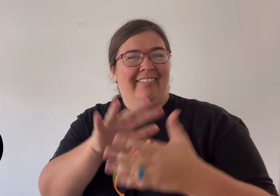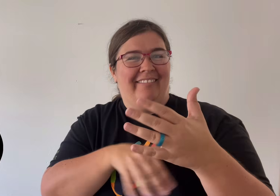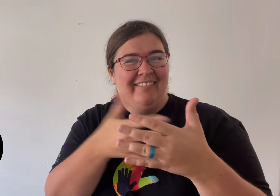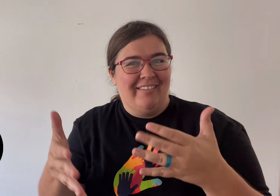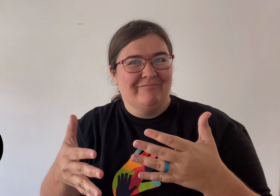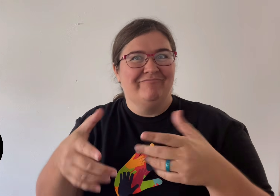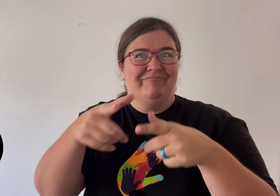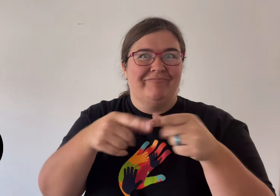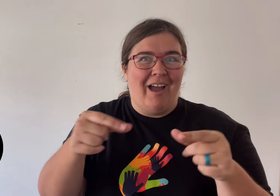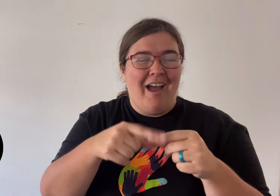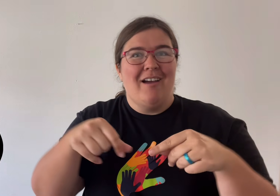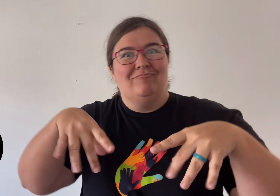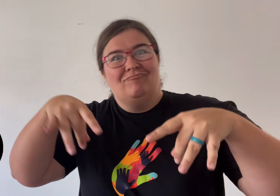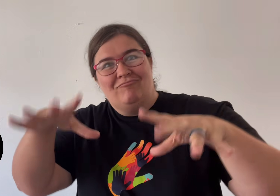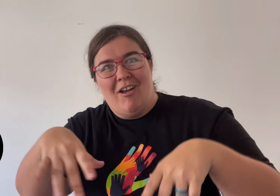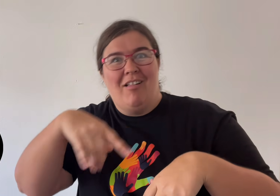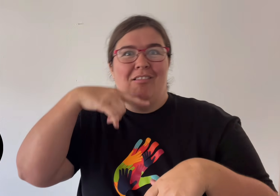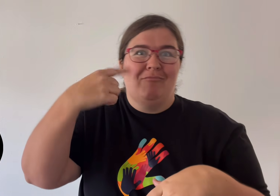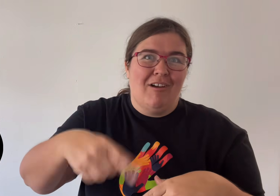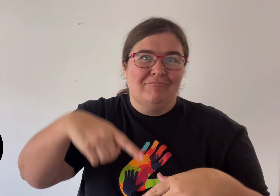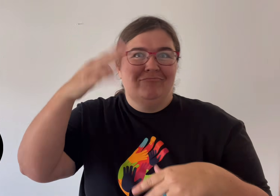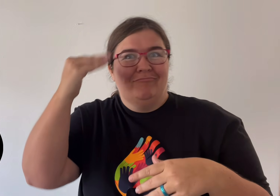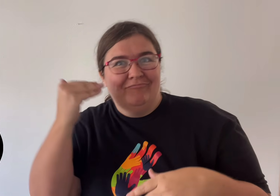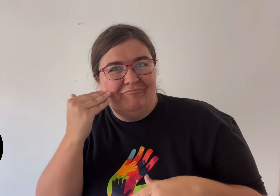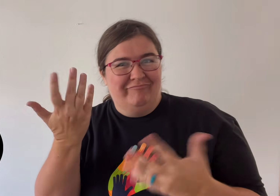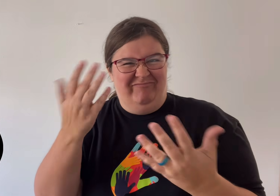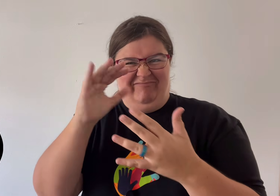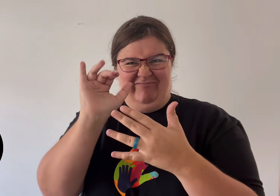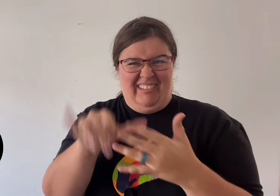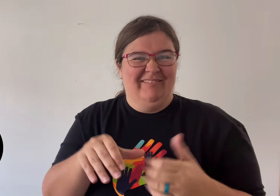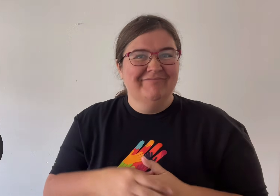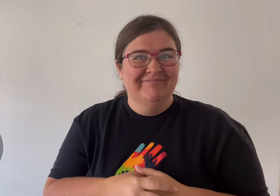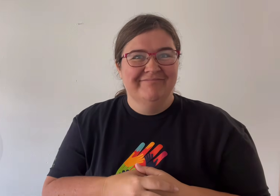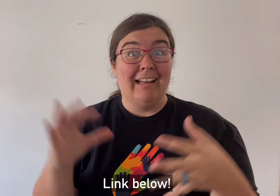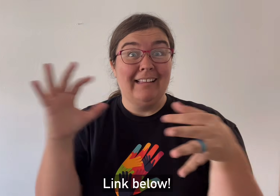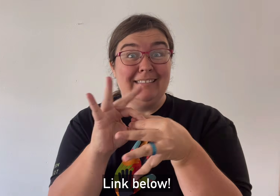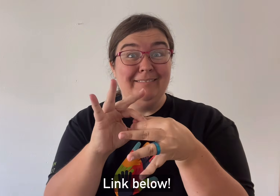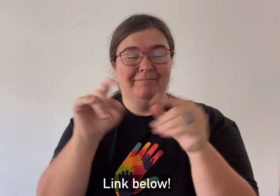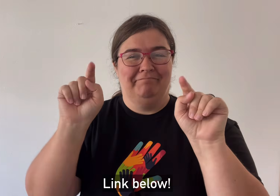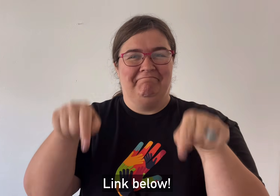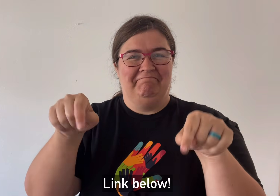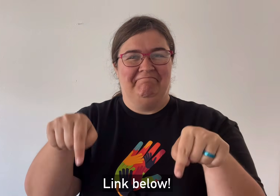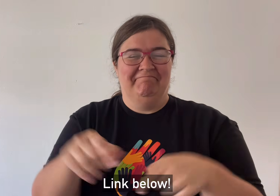like Japanese, Australian, Russian, Korean sign language, etc. Link below.